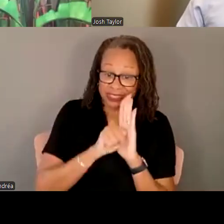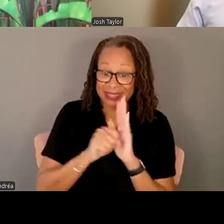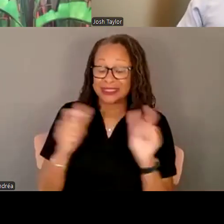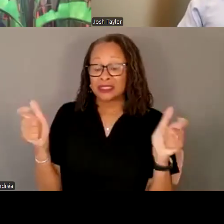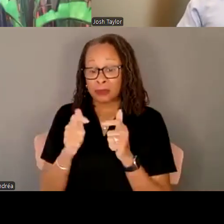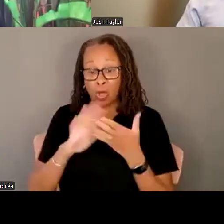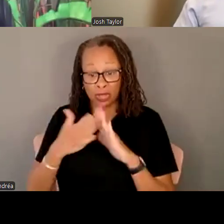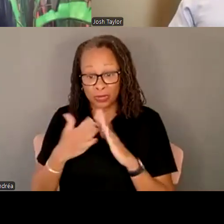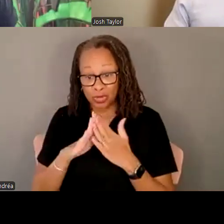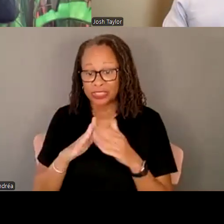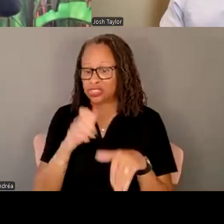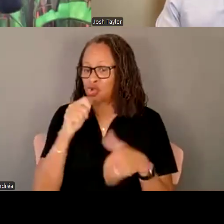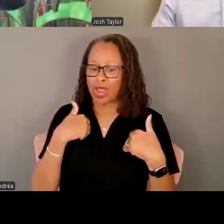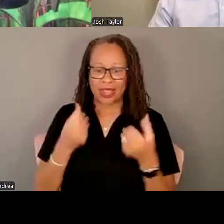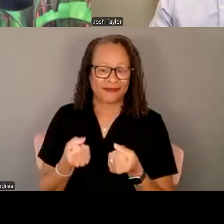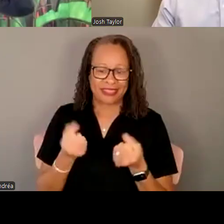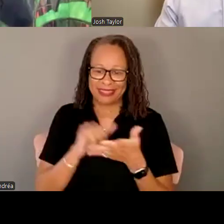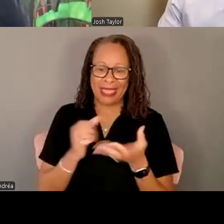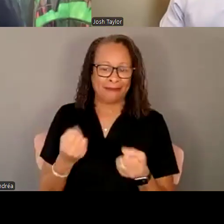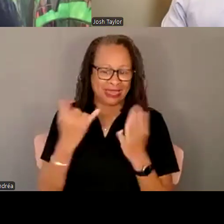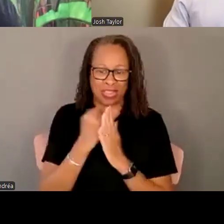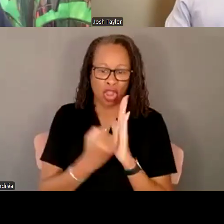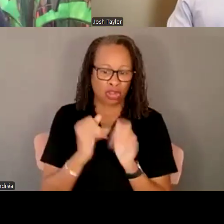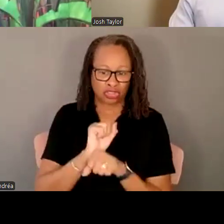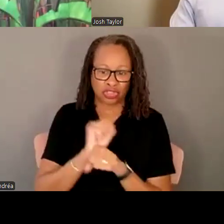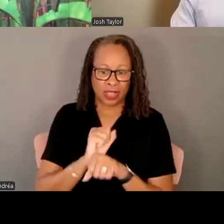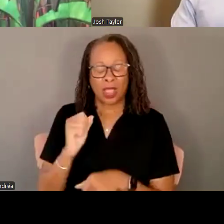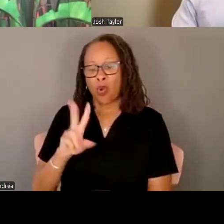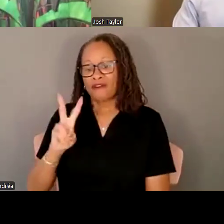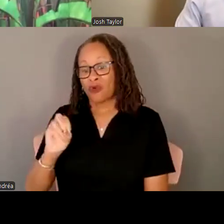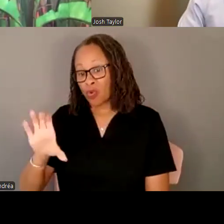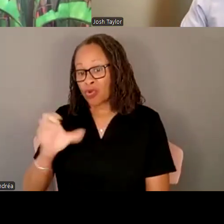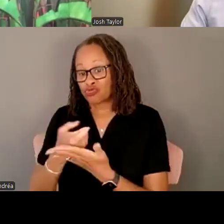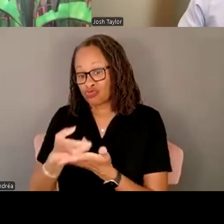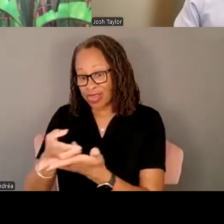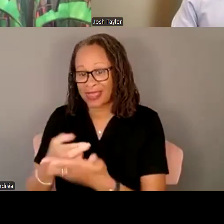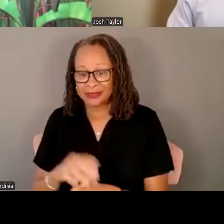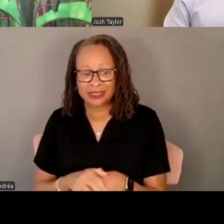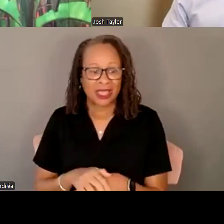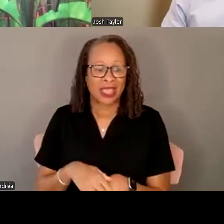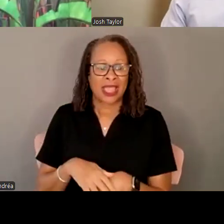of arts jobs and/or voc rehabs and CILs don't really understand cultural arts.